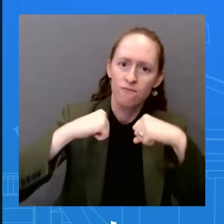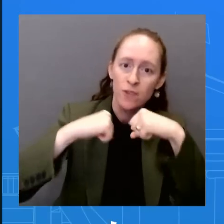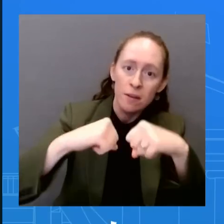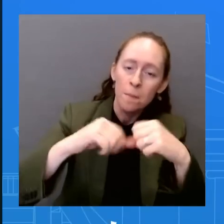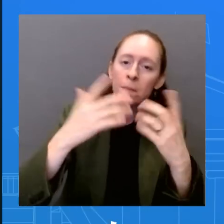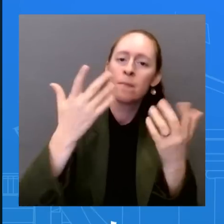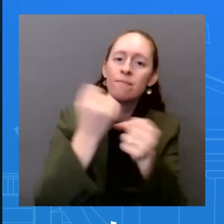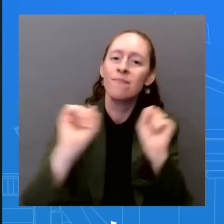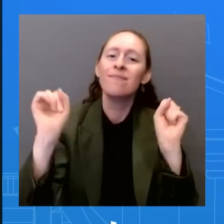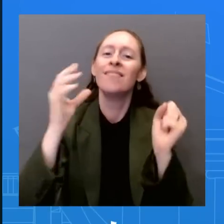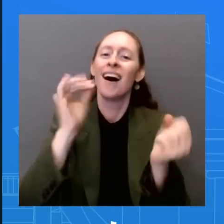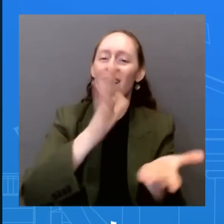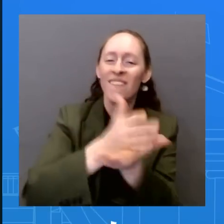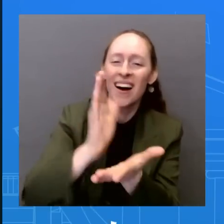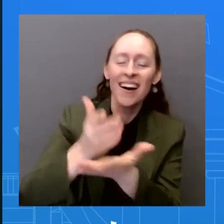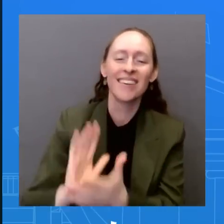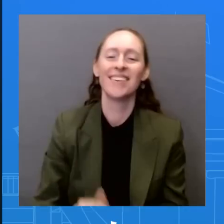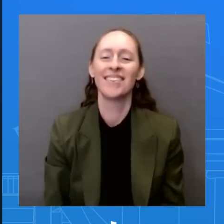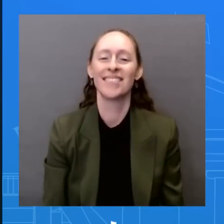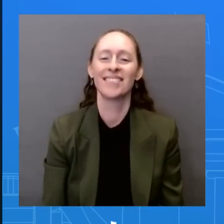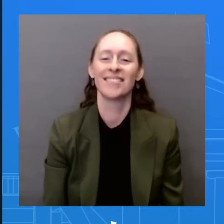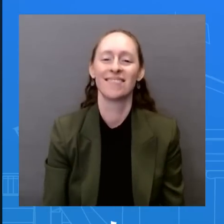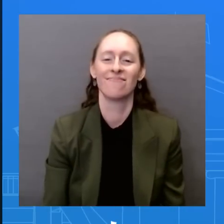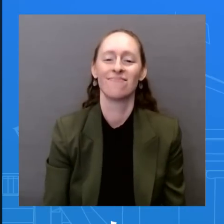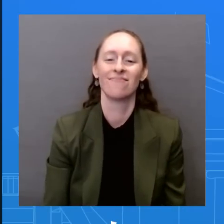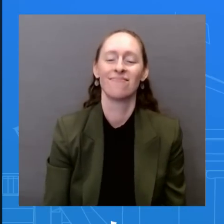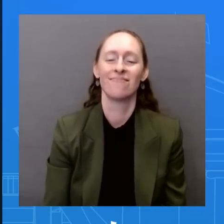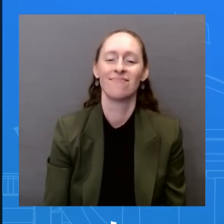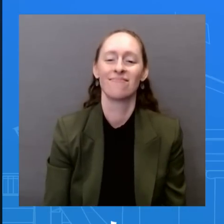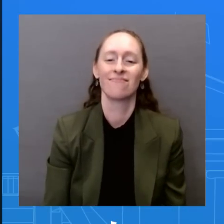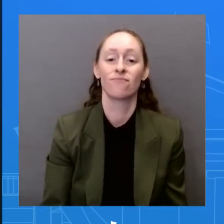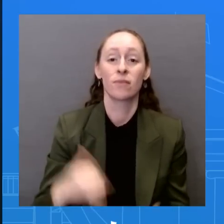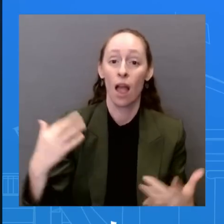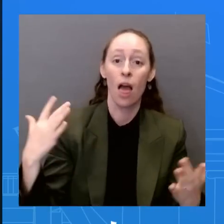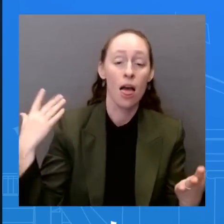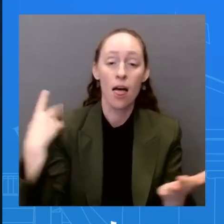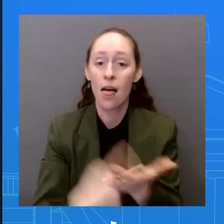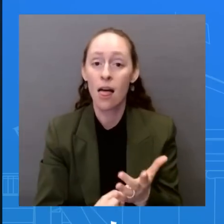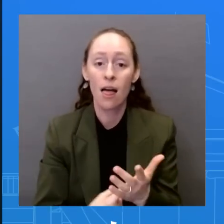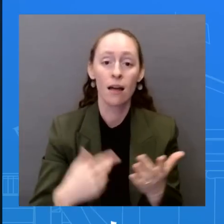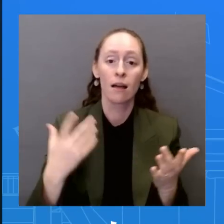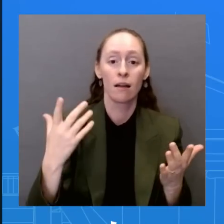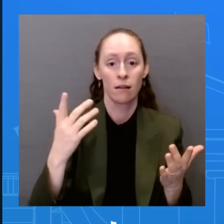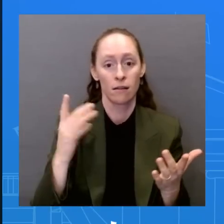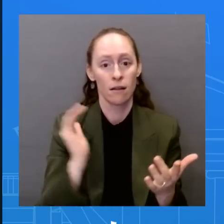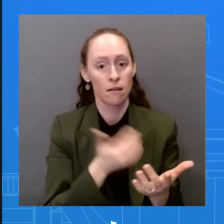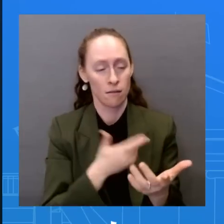an inflection time that we were -- we're in at this -- in this time in our country. And he spoke very clearly.